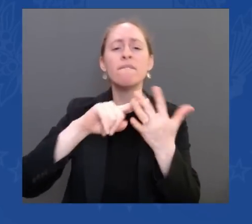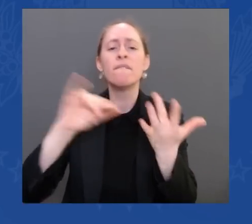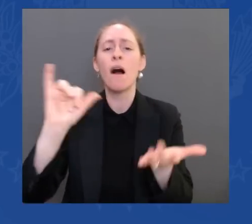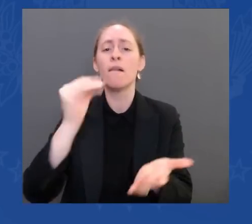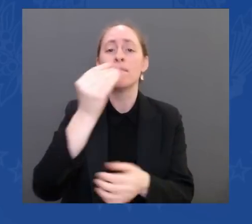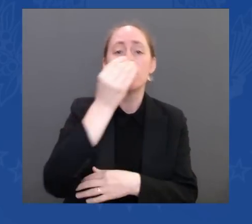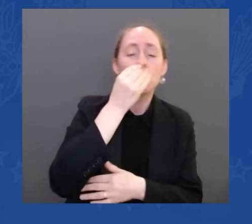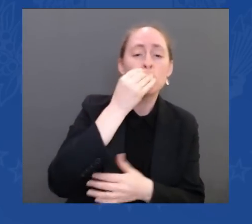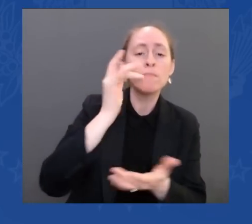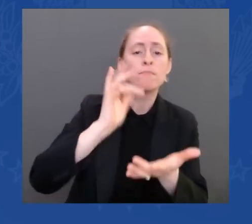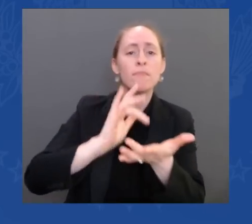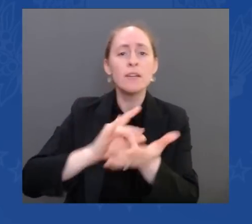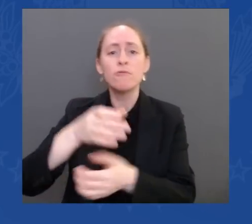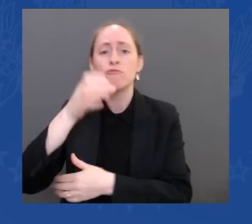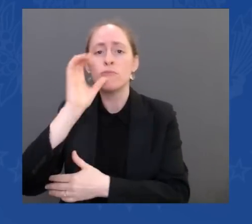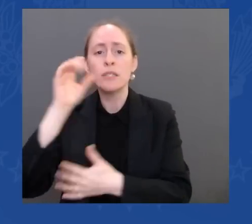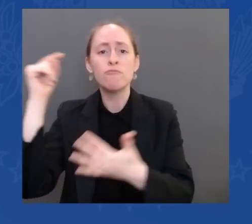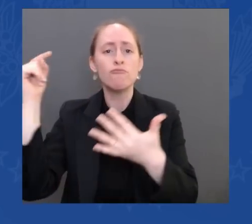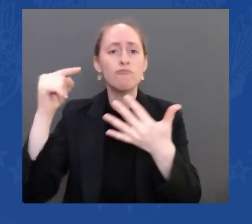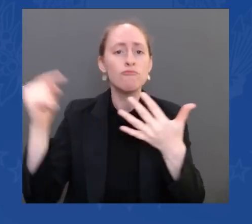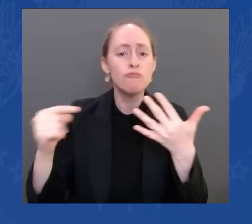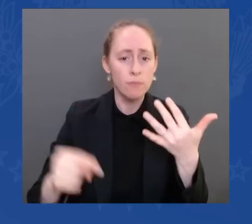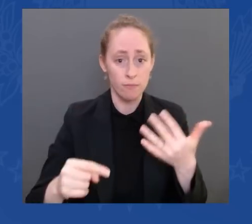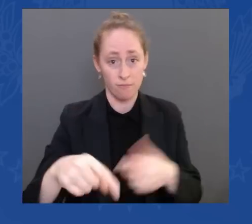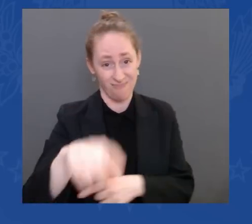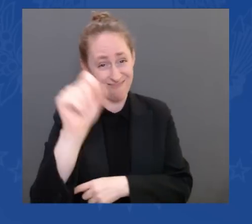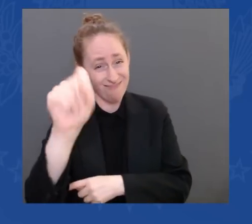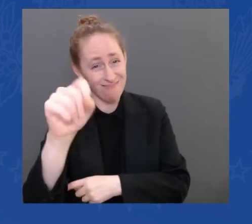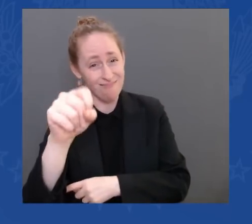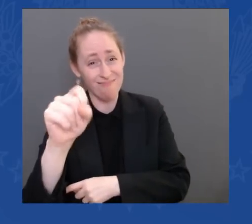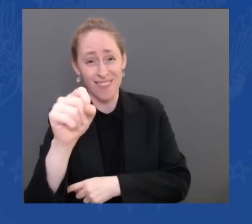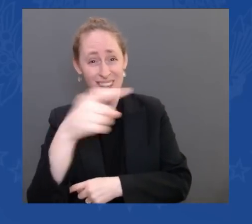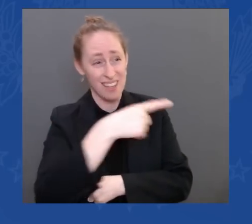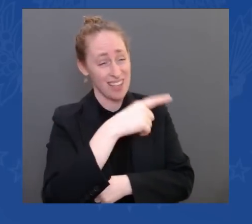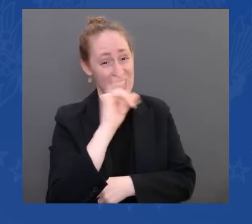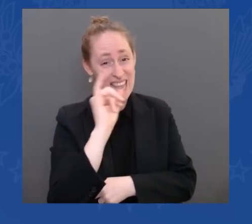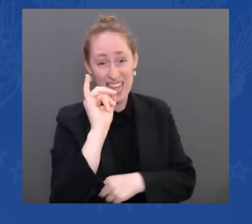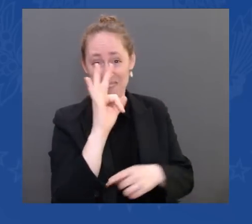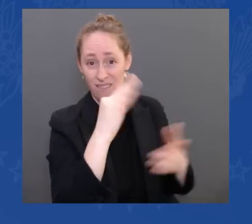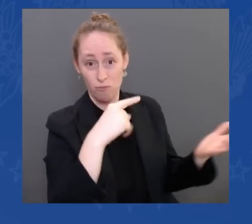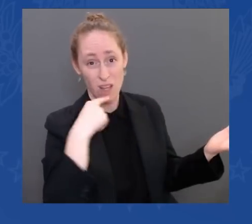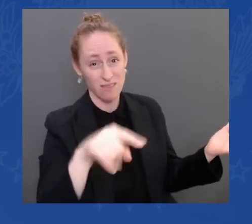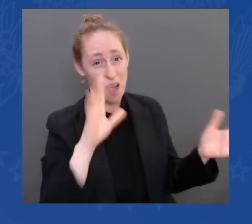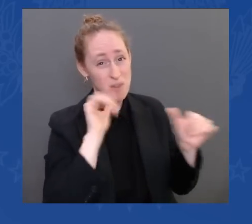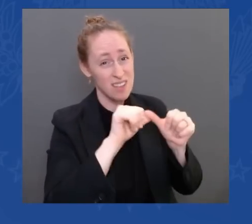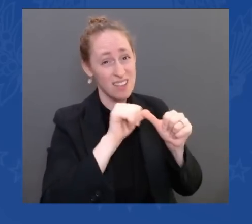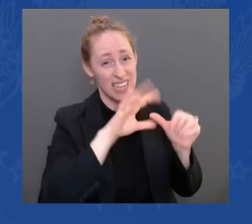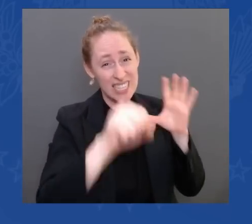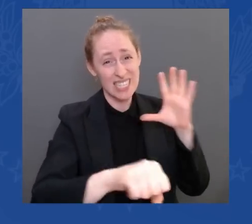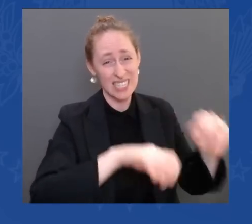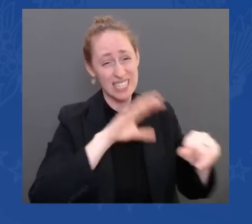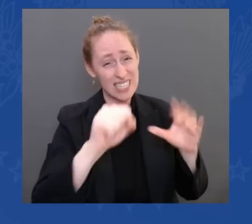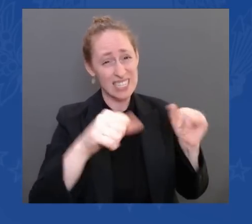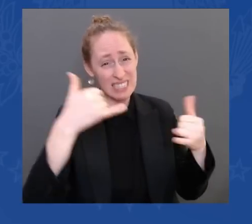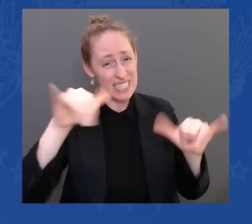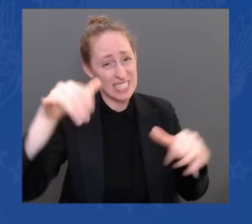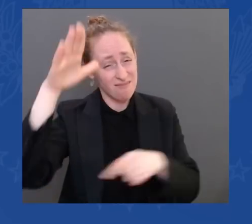just as they did when they won the Battle of Kyiv, and to make sure the United States and our Allies can replenish our own stocks of weapons